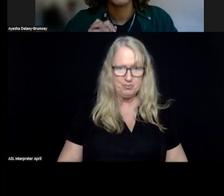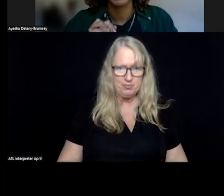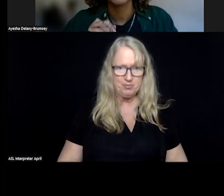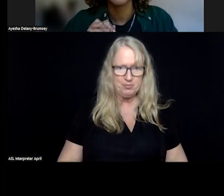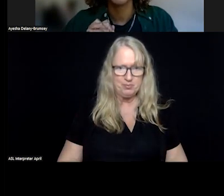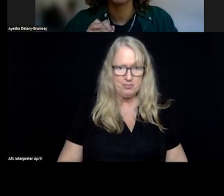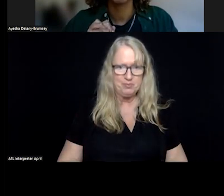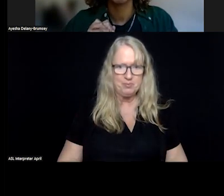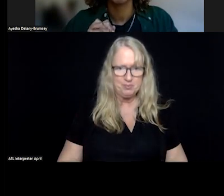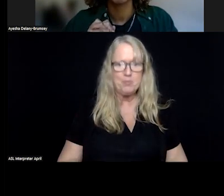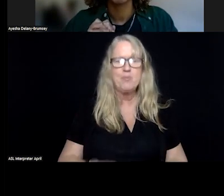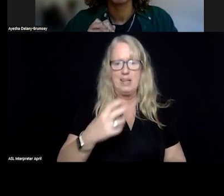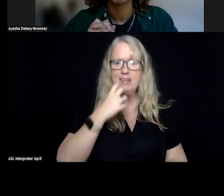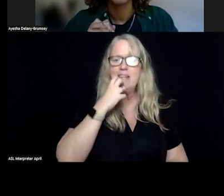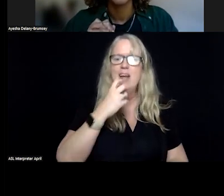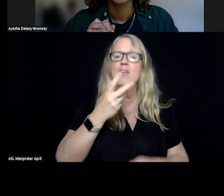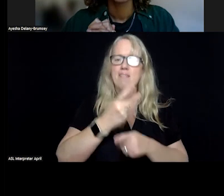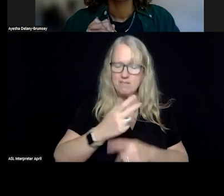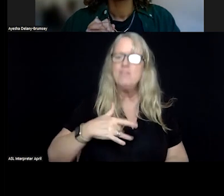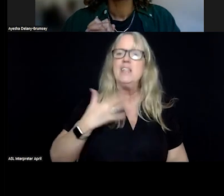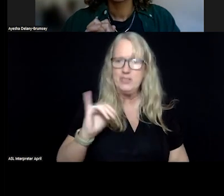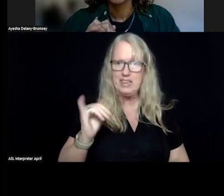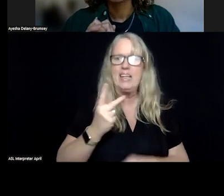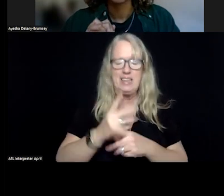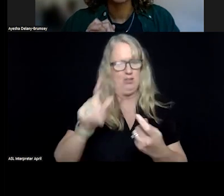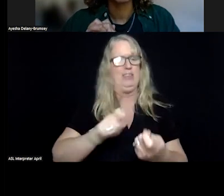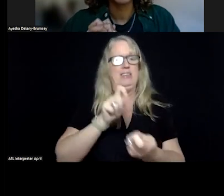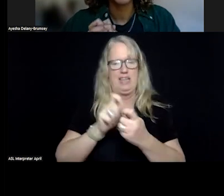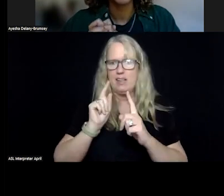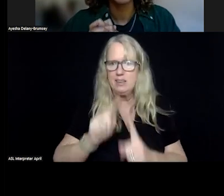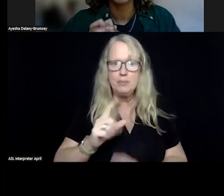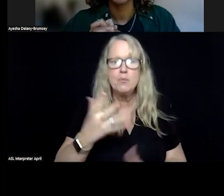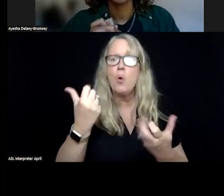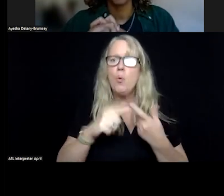EXACTLY. JUST A REMINDER,